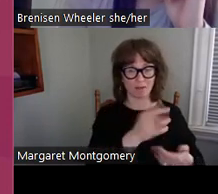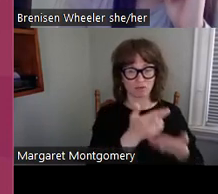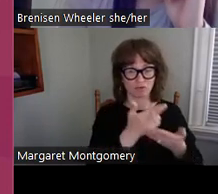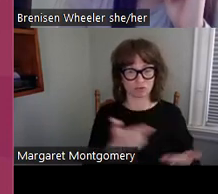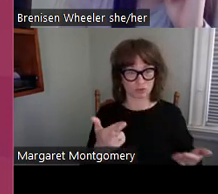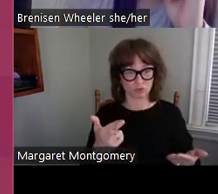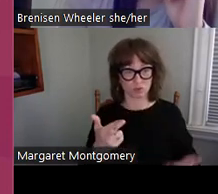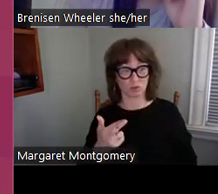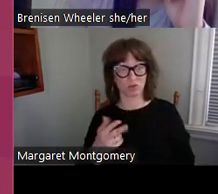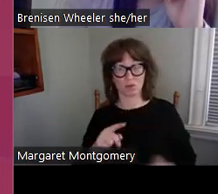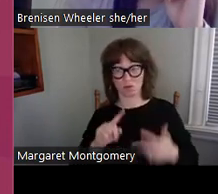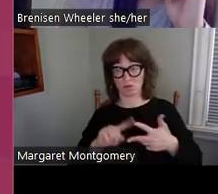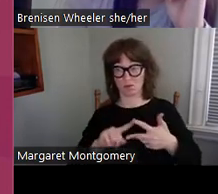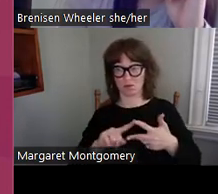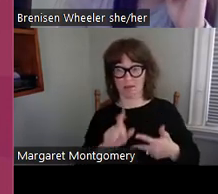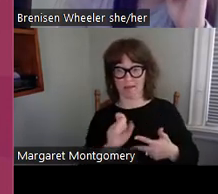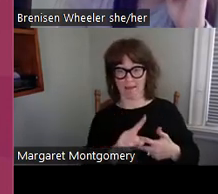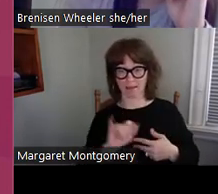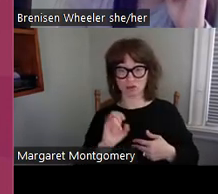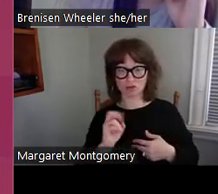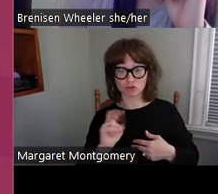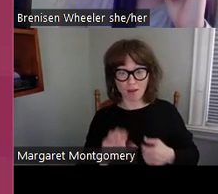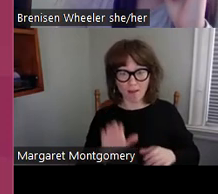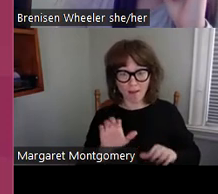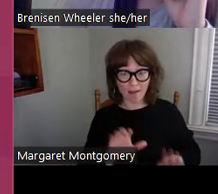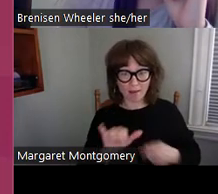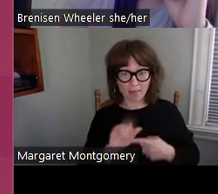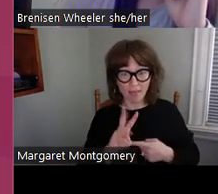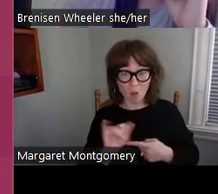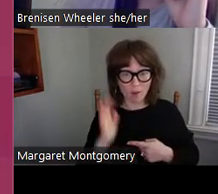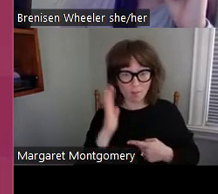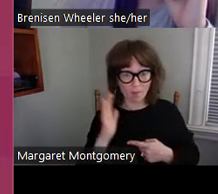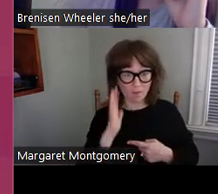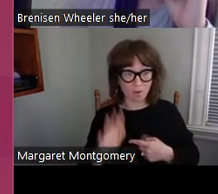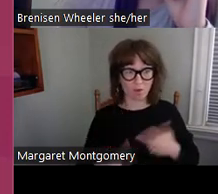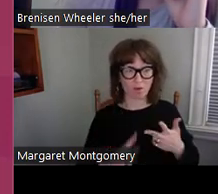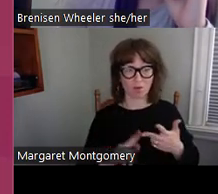this way before others are saying, whenever Elijah is ready.